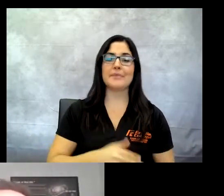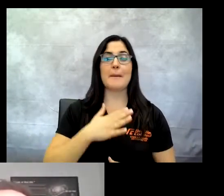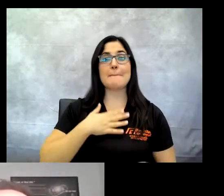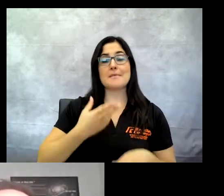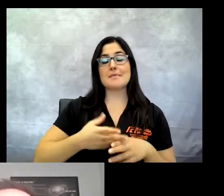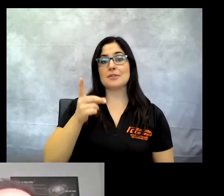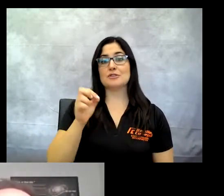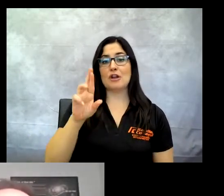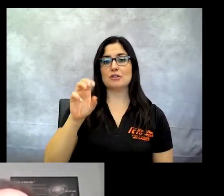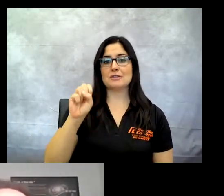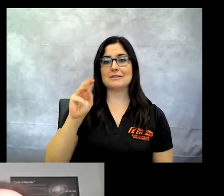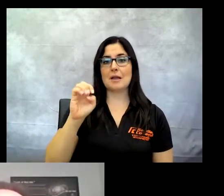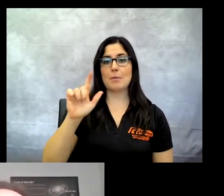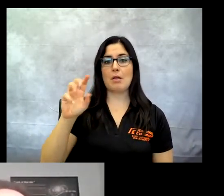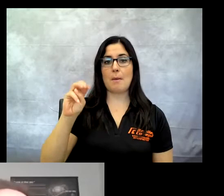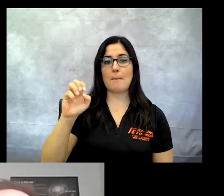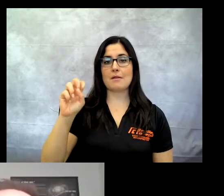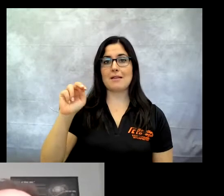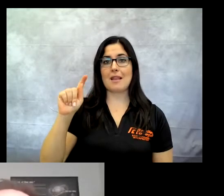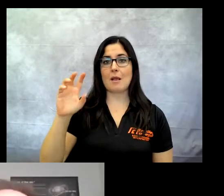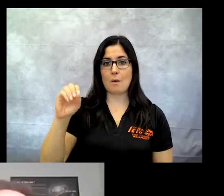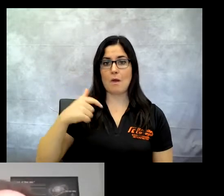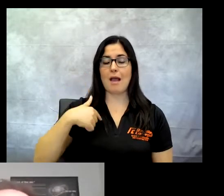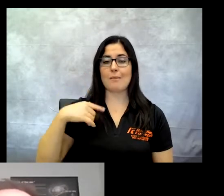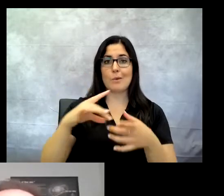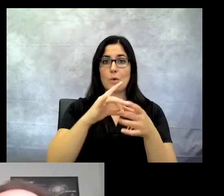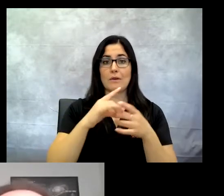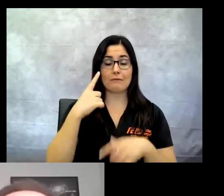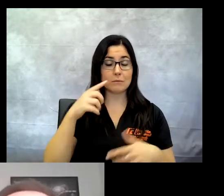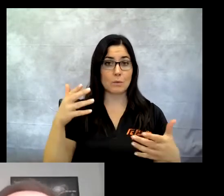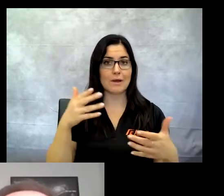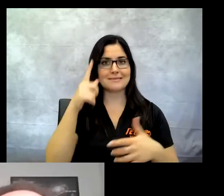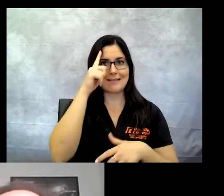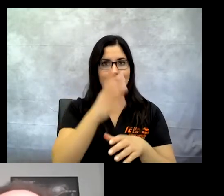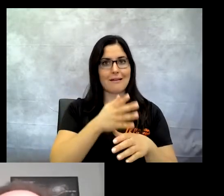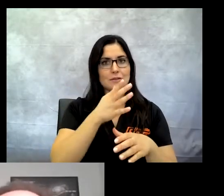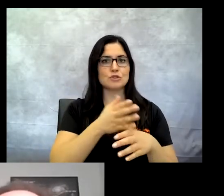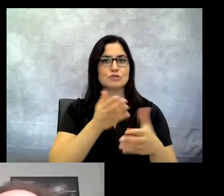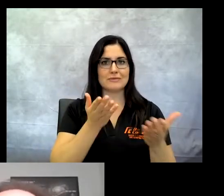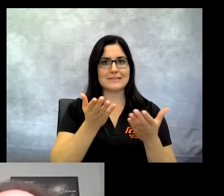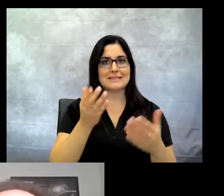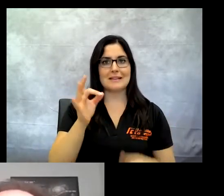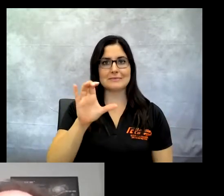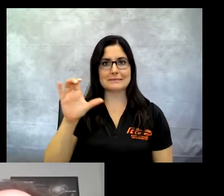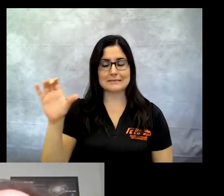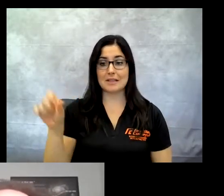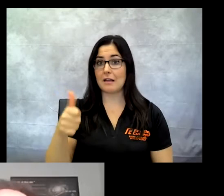the coordinator for Psychological Services here at Fresno City College and the other colleges that are part of our district.